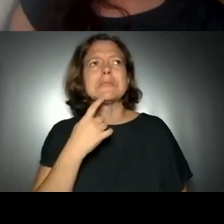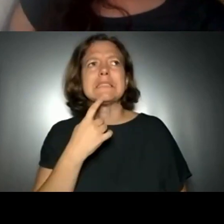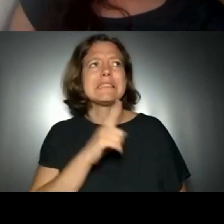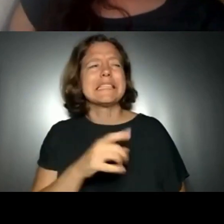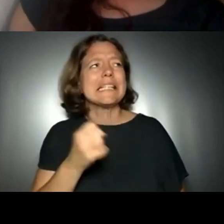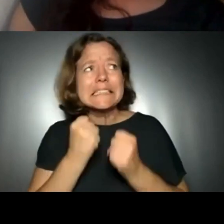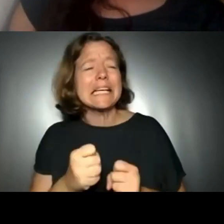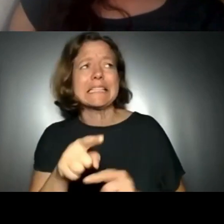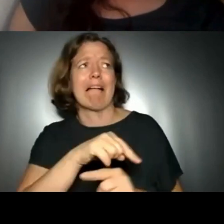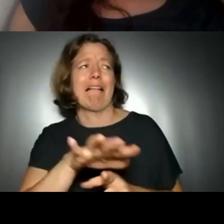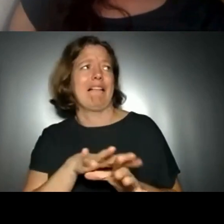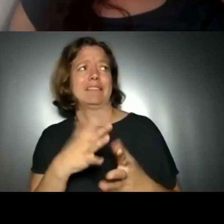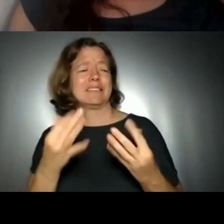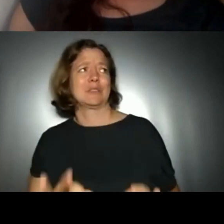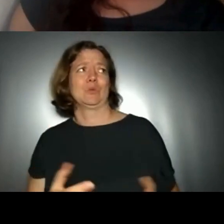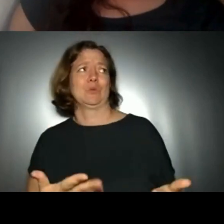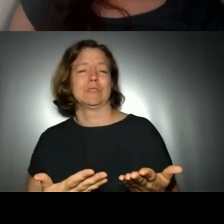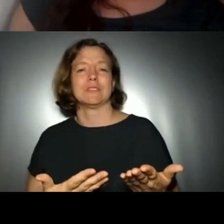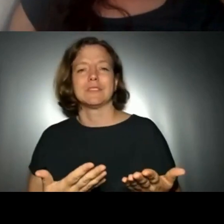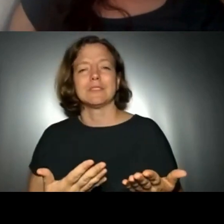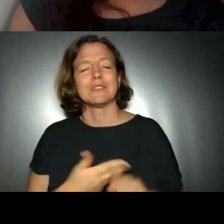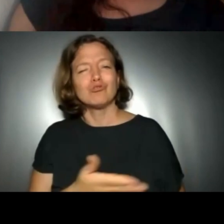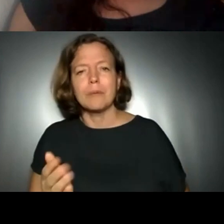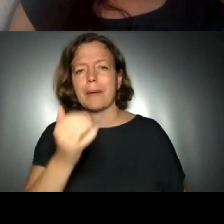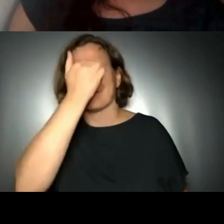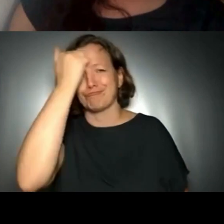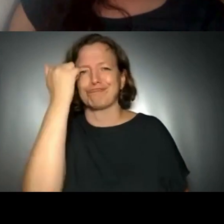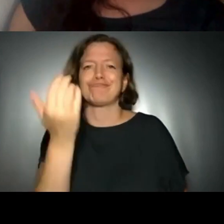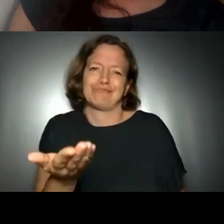Edwin Ramirez: Ups. Nina Mühlemann: Yeah, ups.